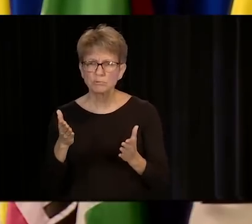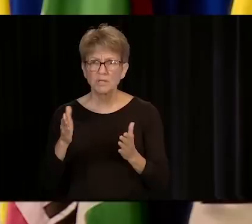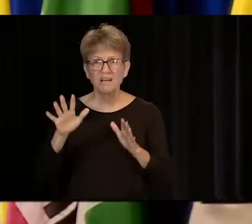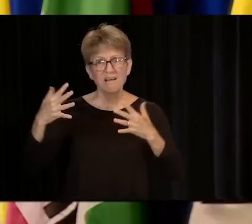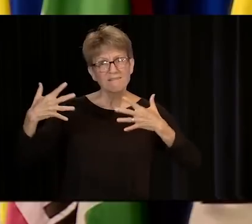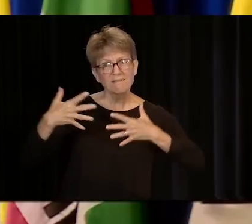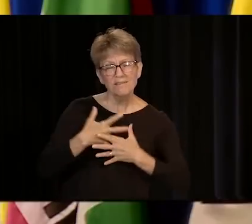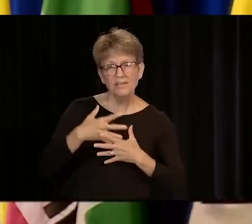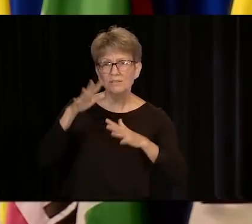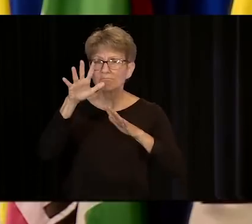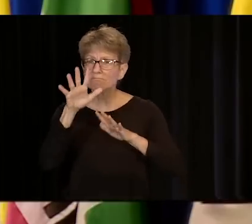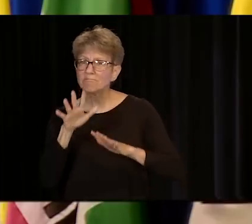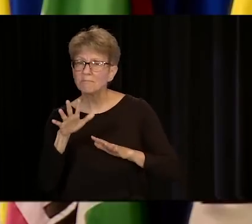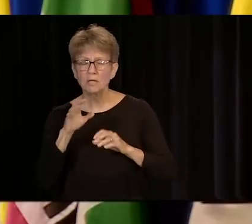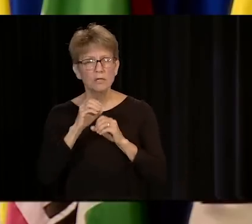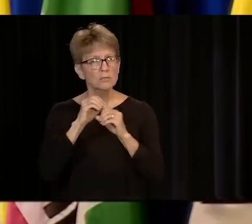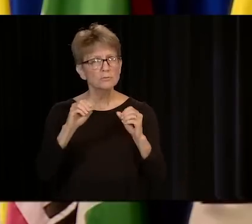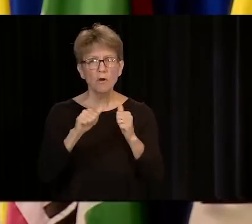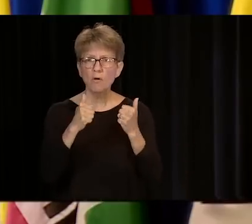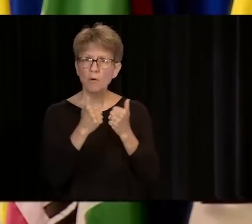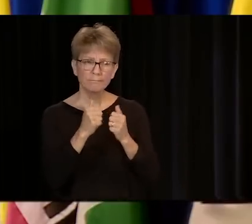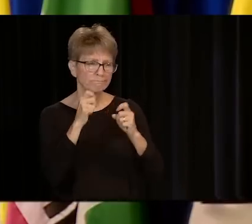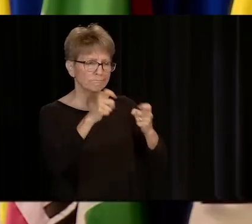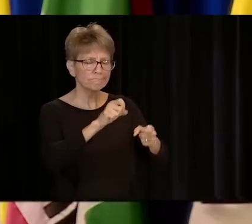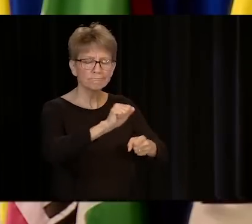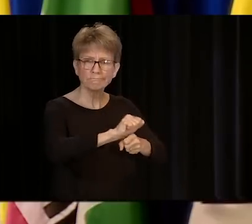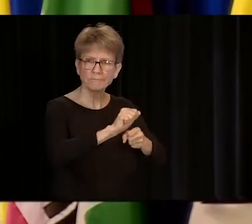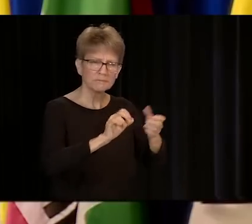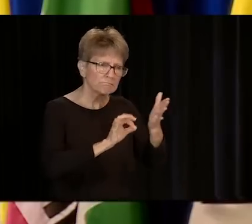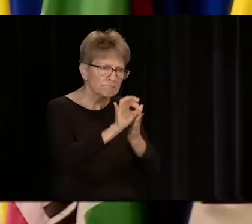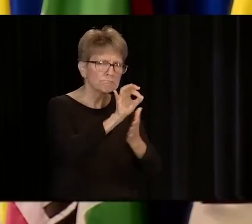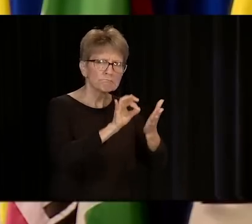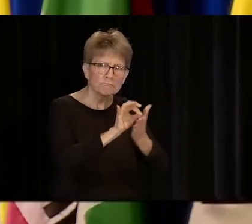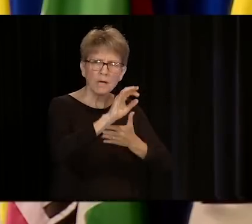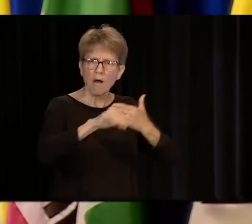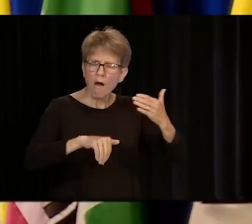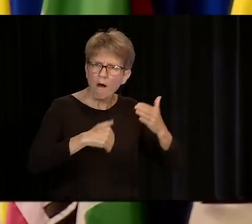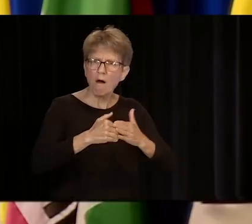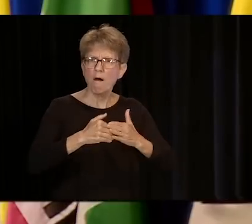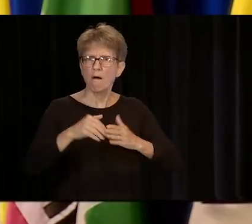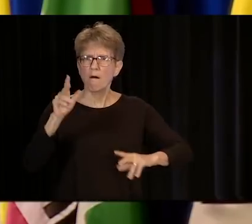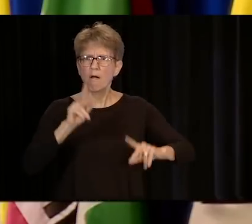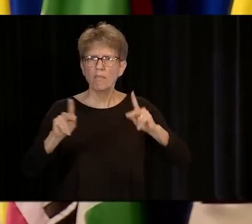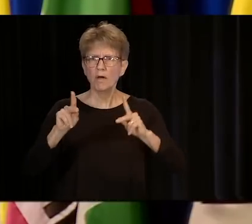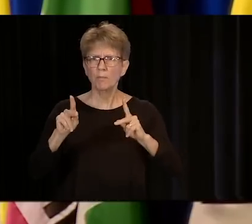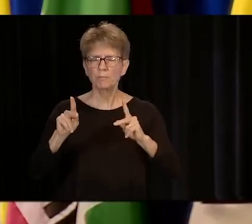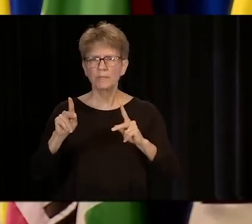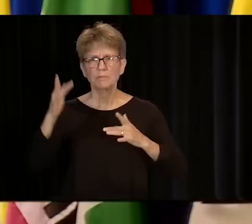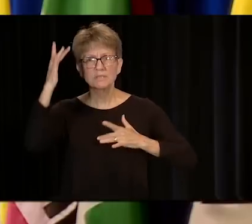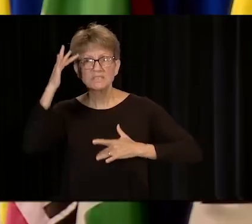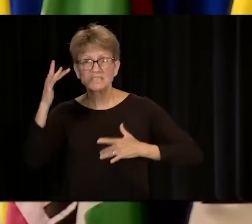PLEASE KNOW THAT THERE IS NO AGENCY TASKED WITH KEEPING TRACK OF ALL THOSE WHO HAVE RECOVERED.